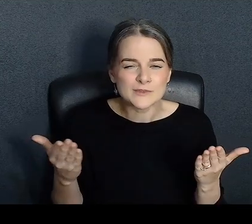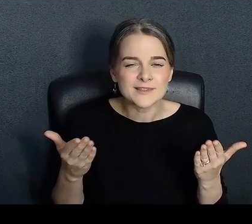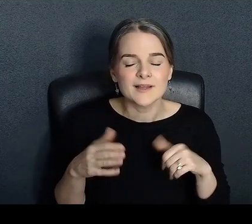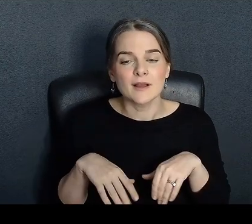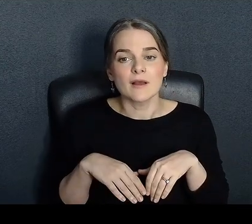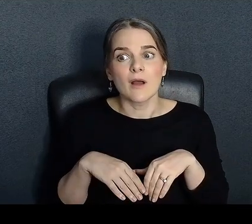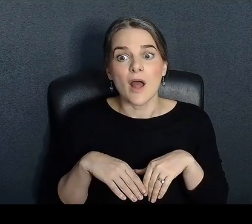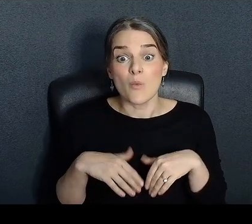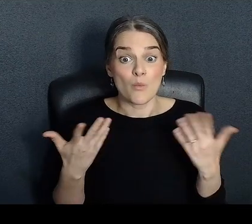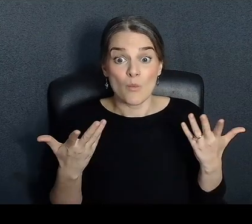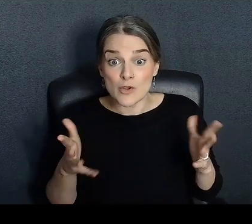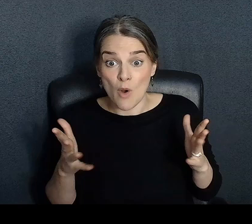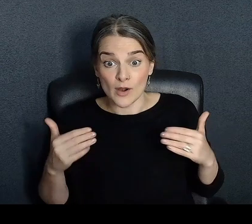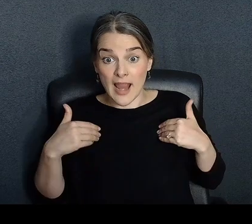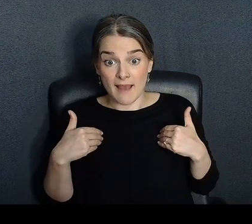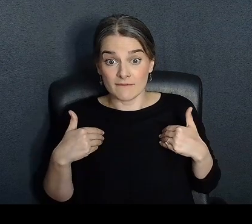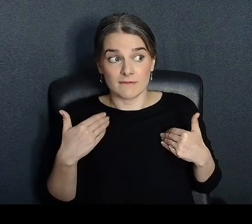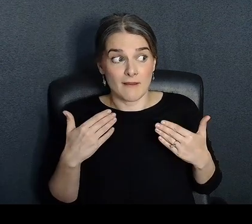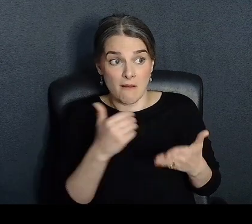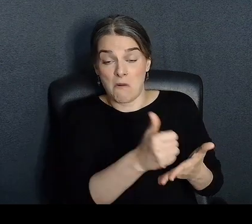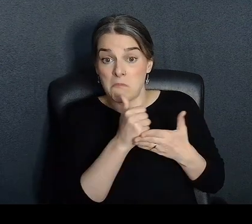So if you have a smartphone or if you